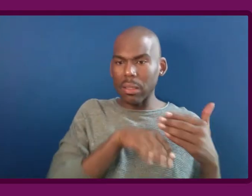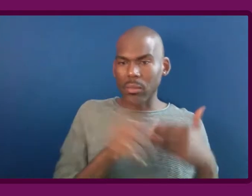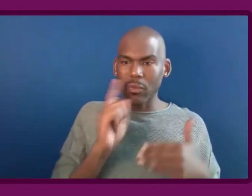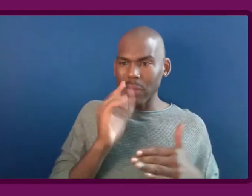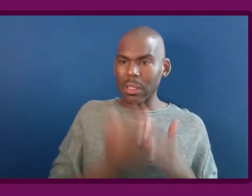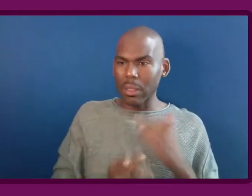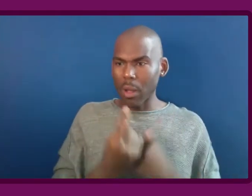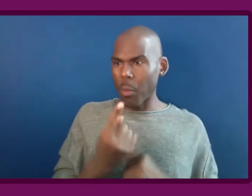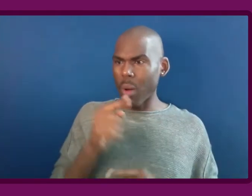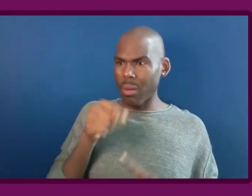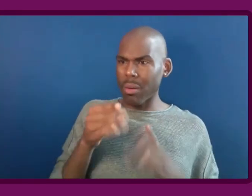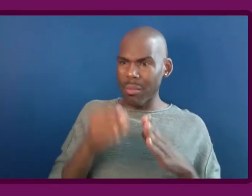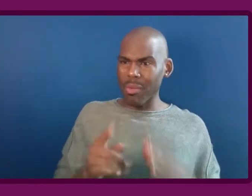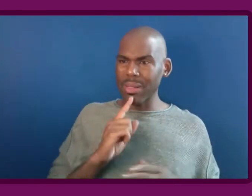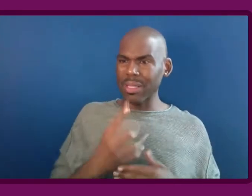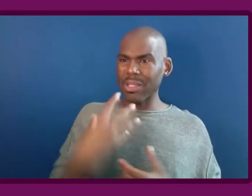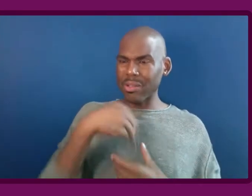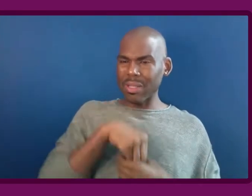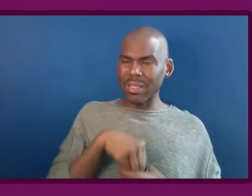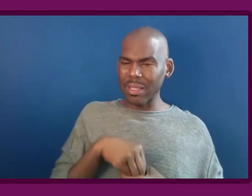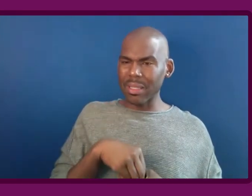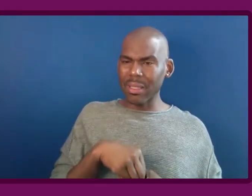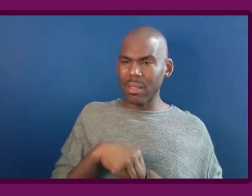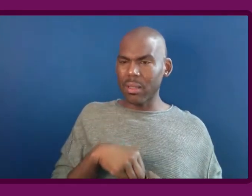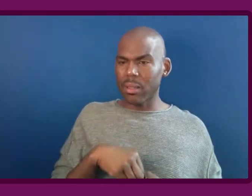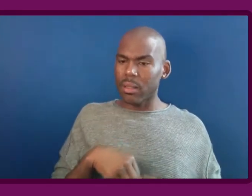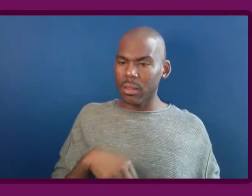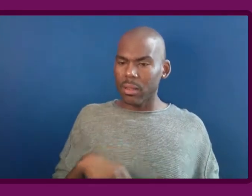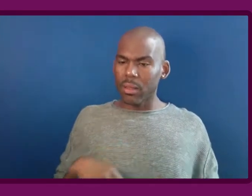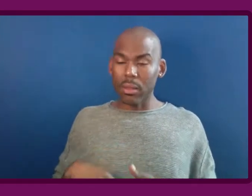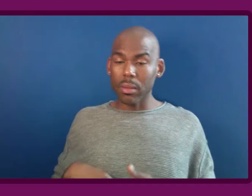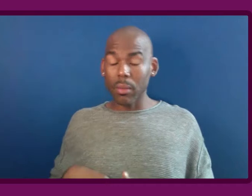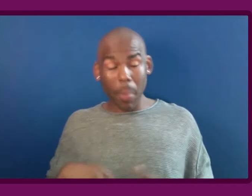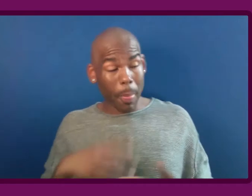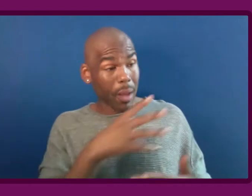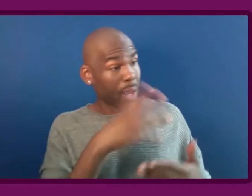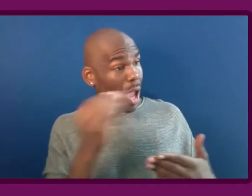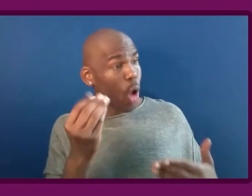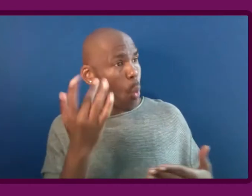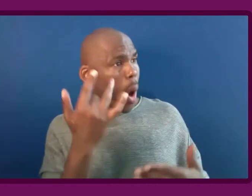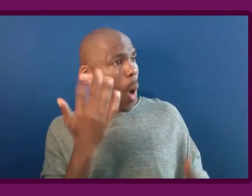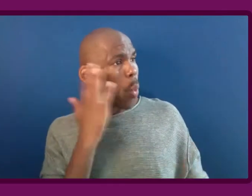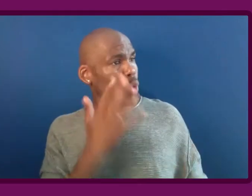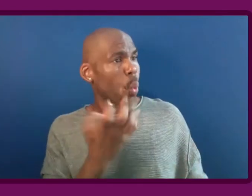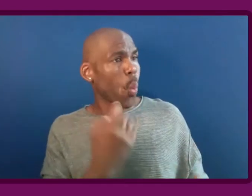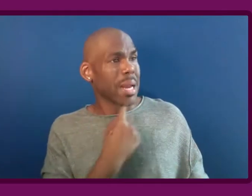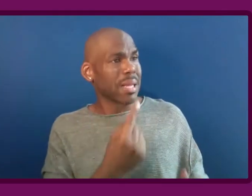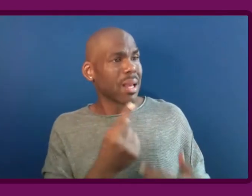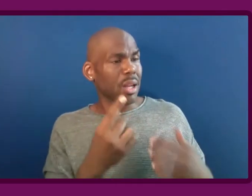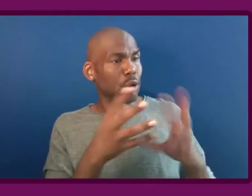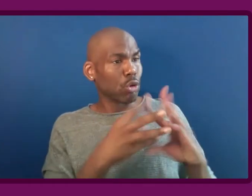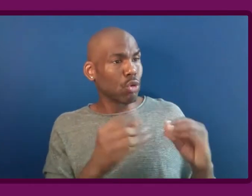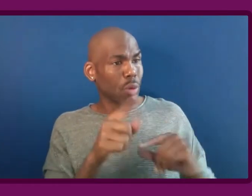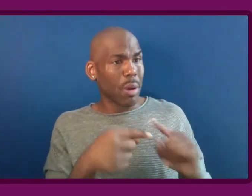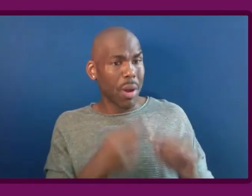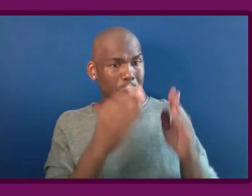for someone who is autistic, versus ..." I just don't understand that. Maryangel Garcia-Ramos: Why would you want to tell a story about someone